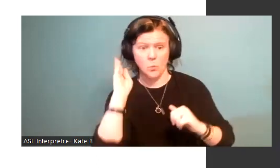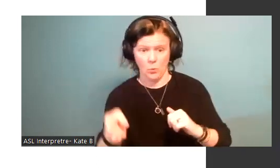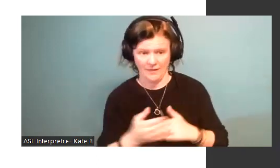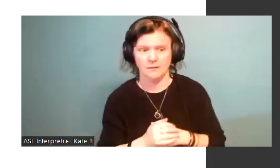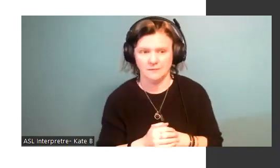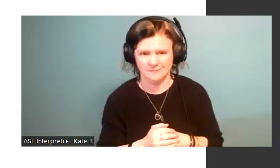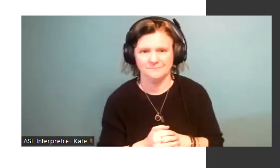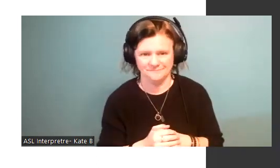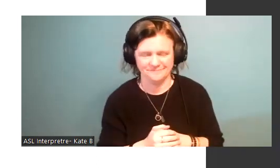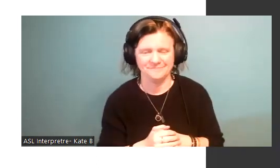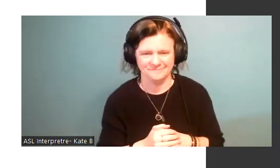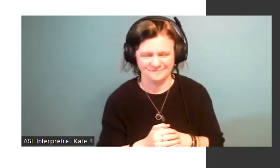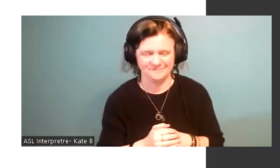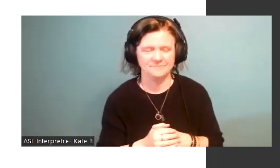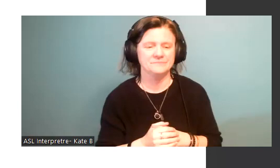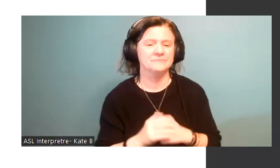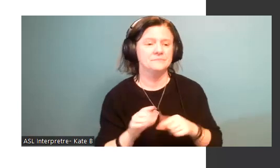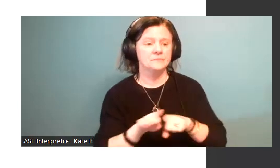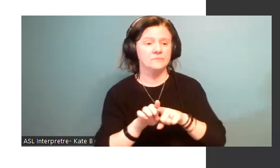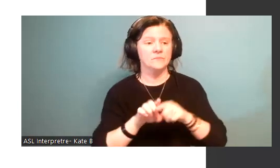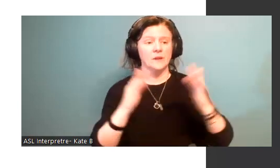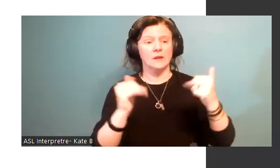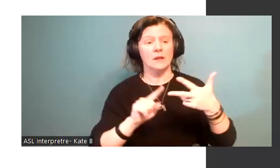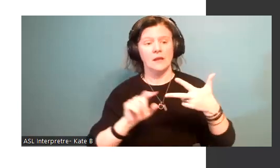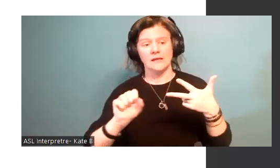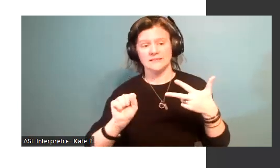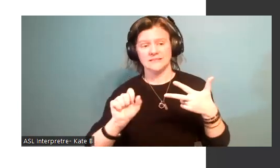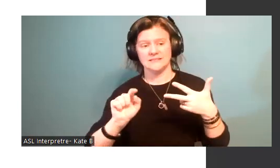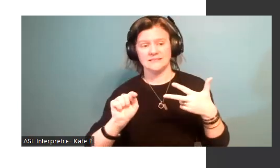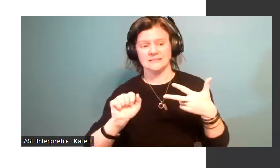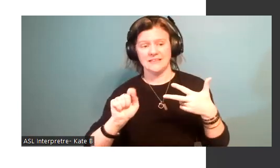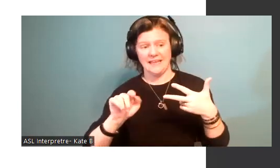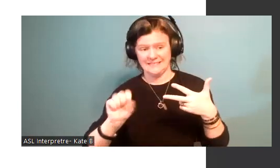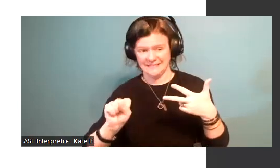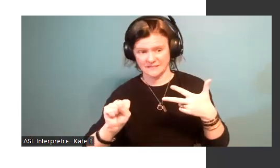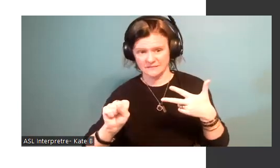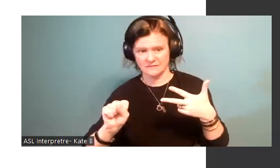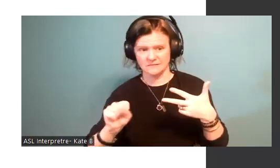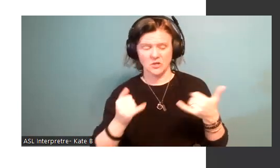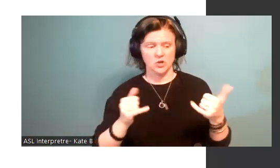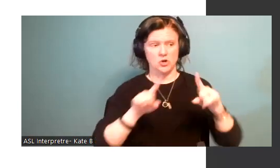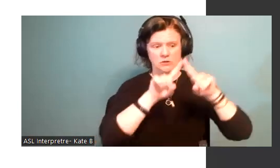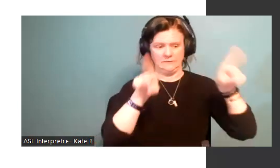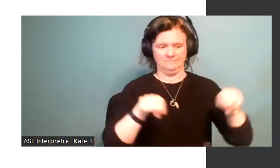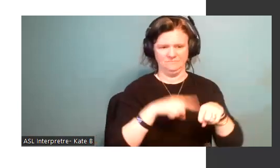change the behavior, for example, if you give ARIA live, any time that piece of content